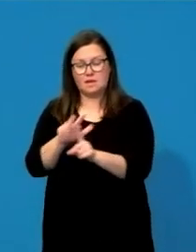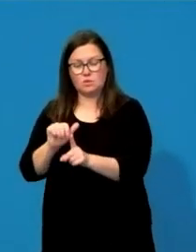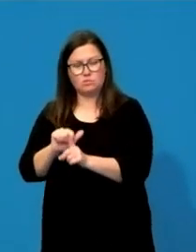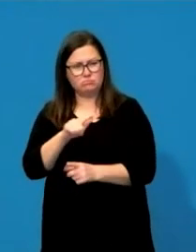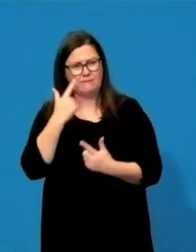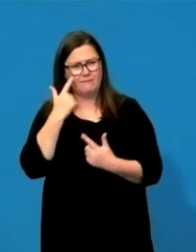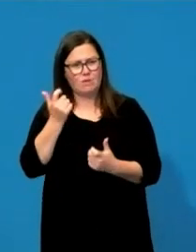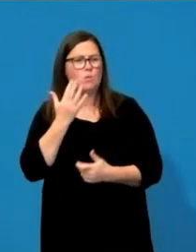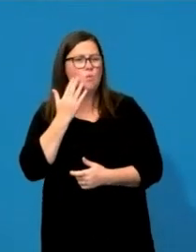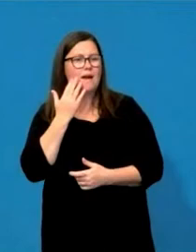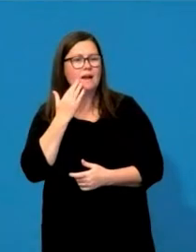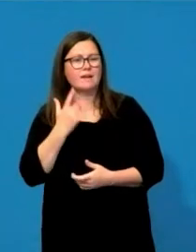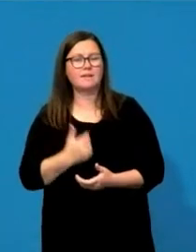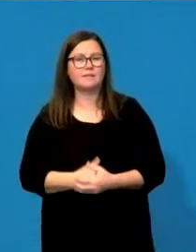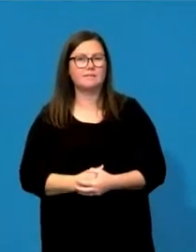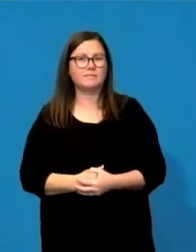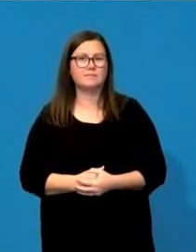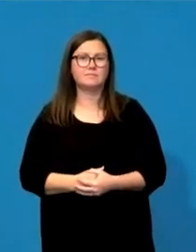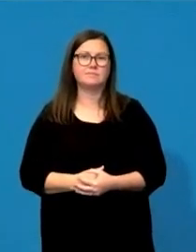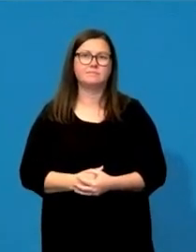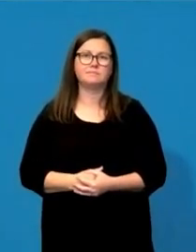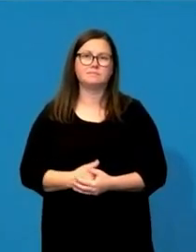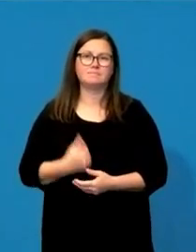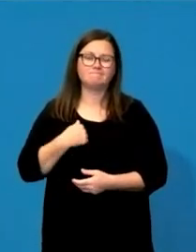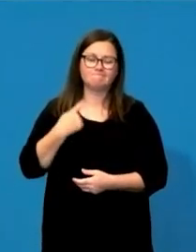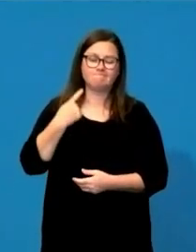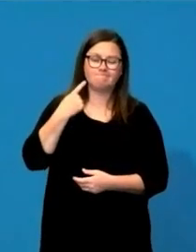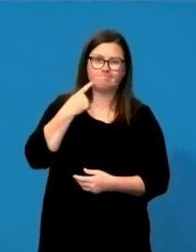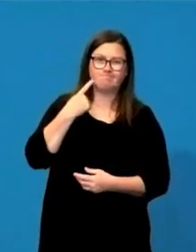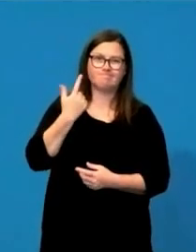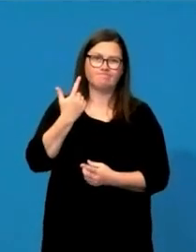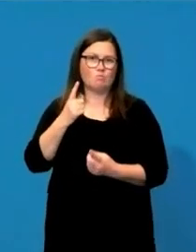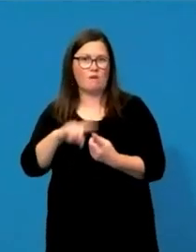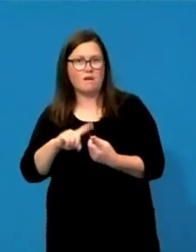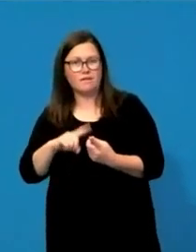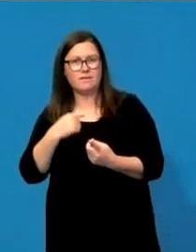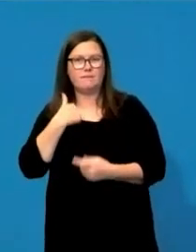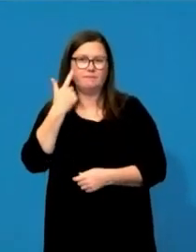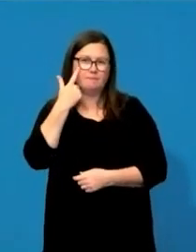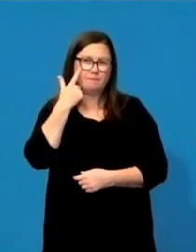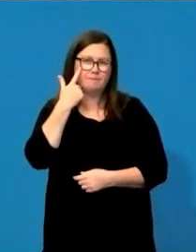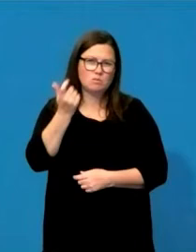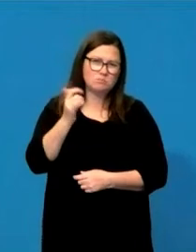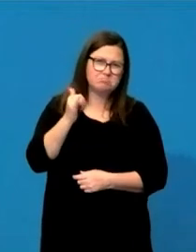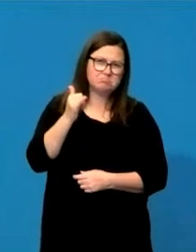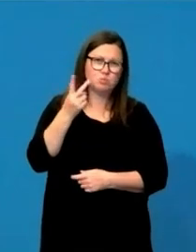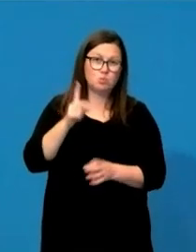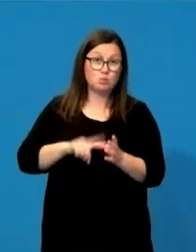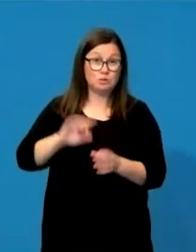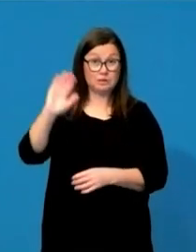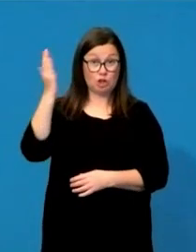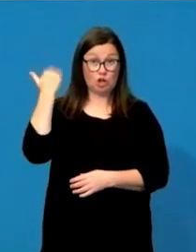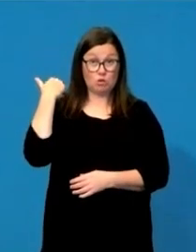I would say [REDACTED], I found out roughly two years ago when I noticed he